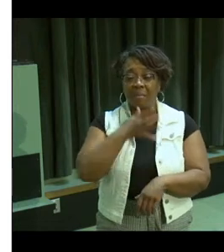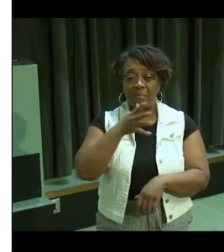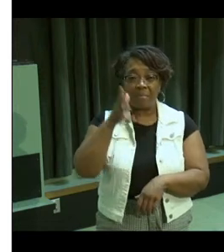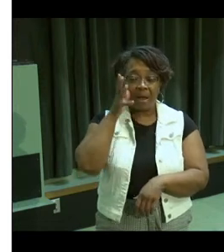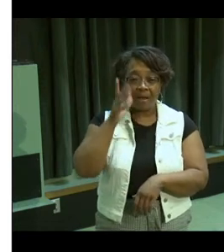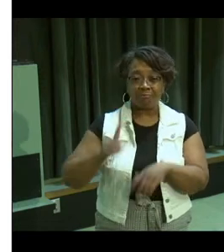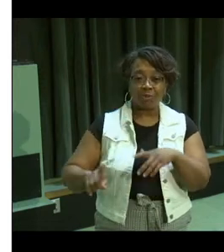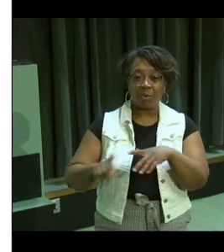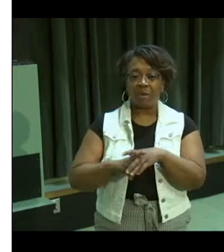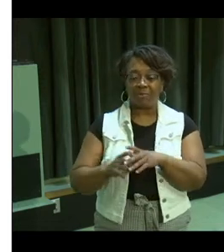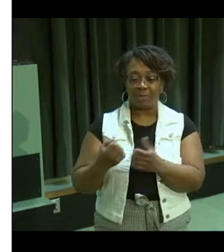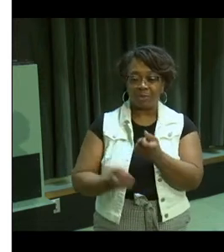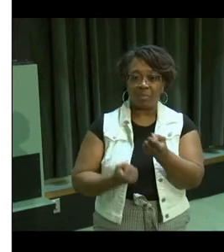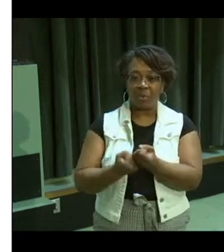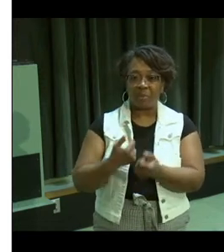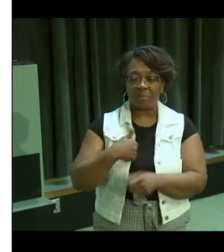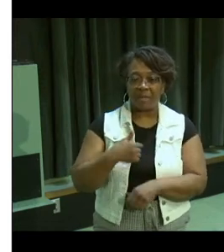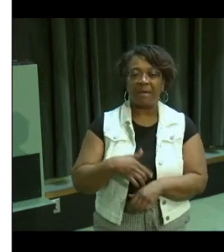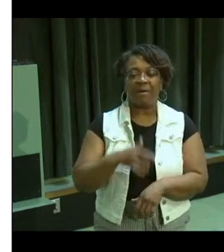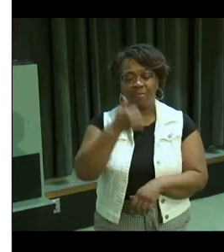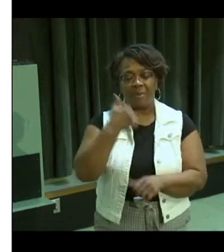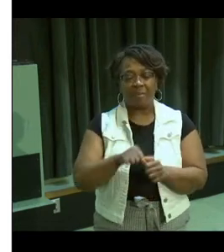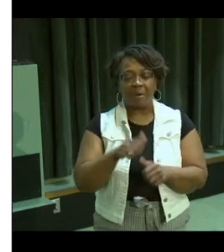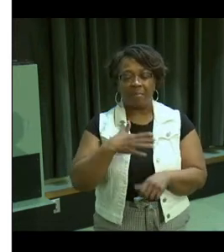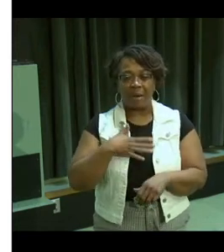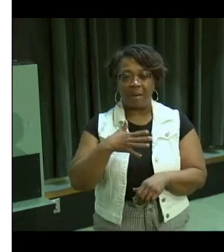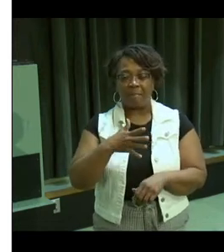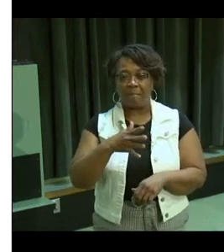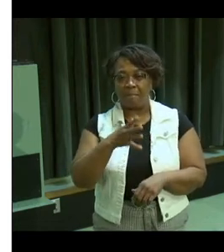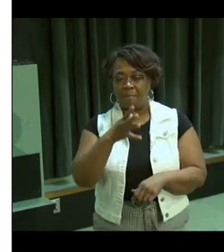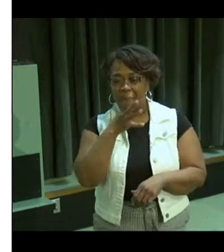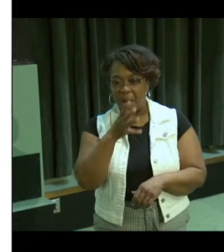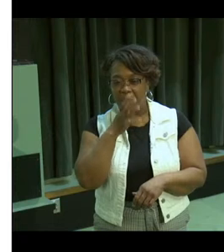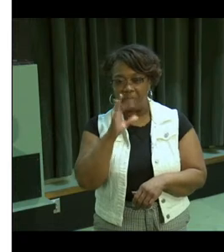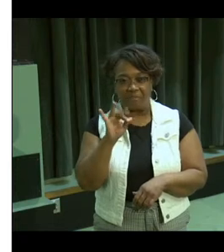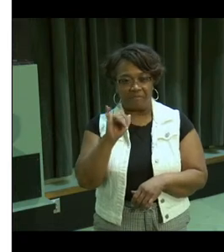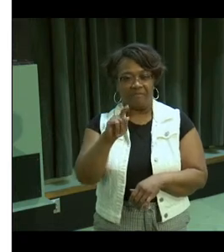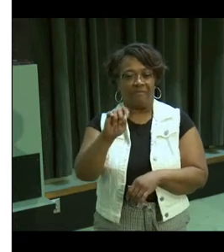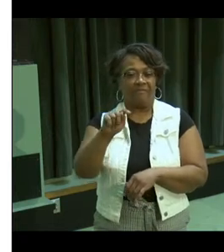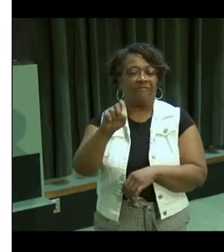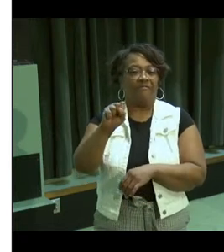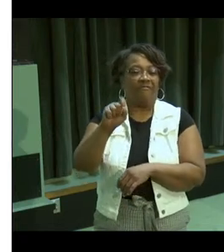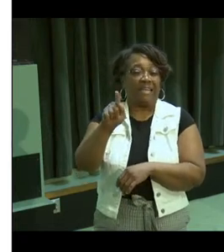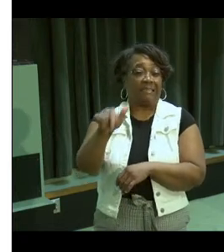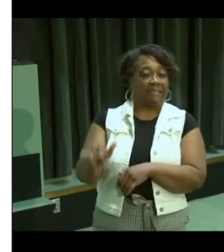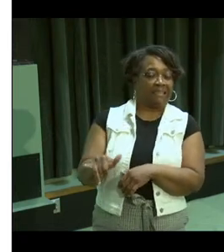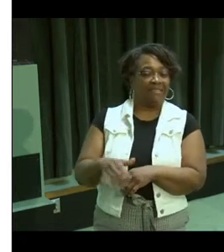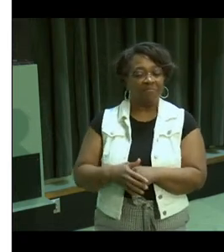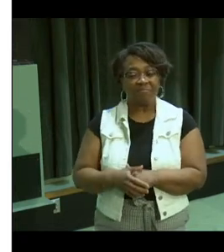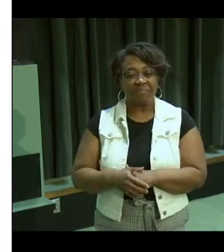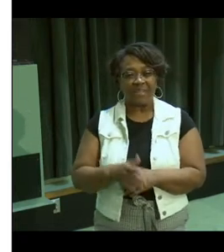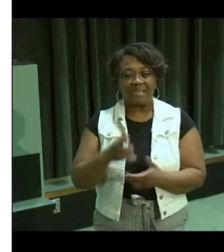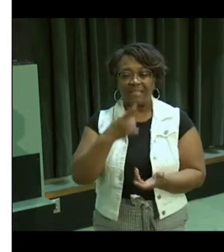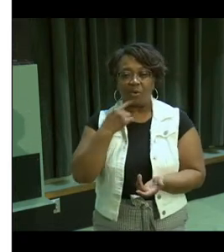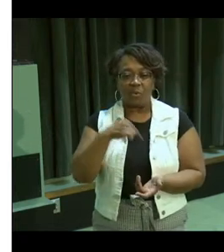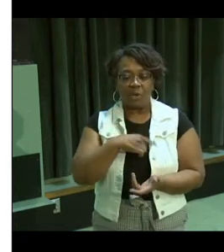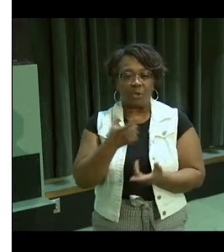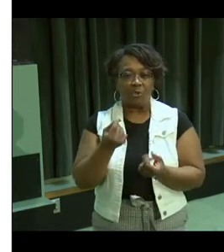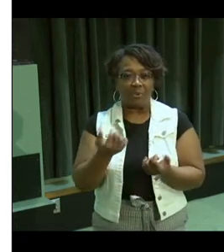support me. I remember my mom's very feisty. I remember telling